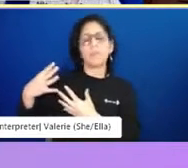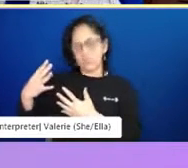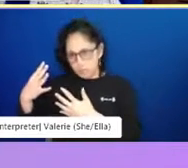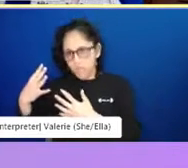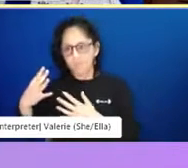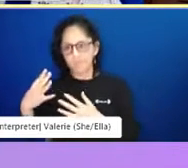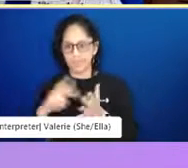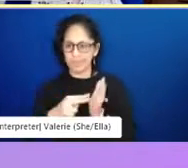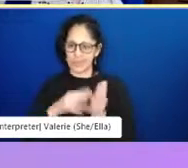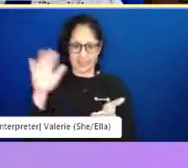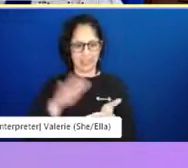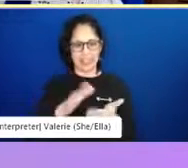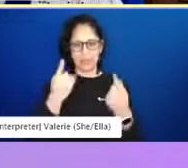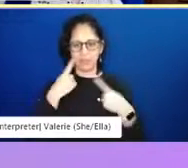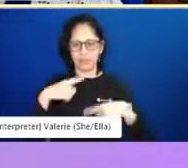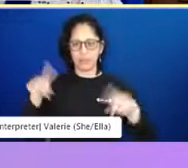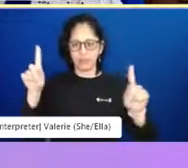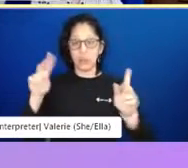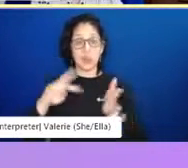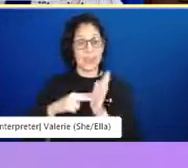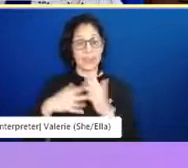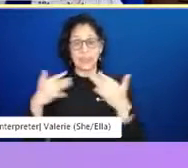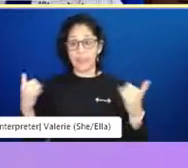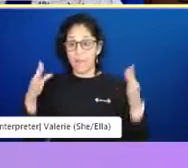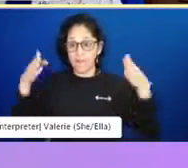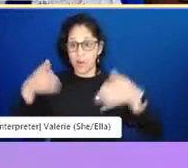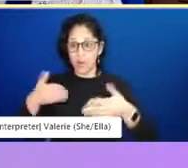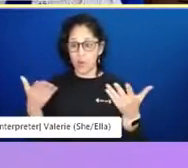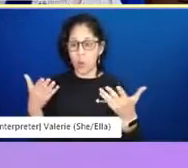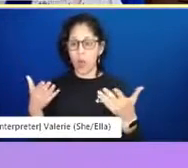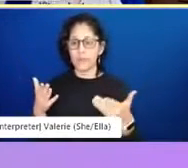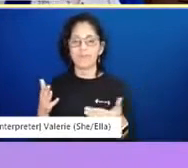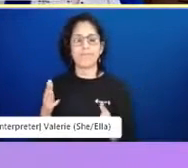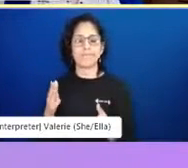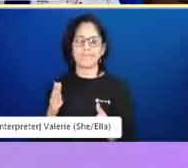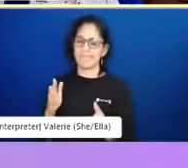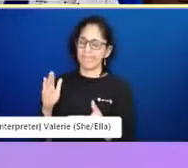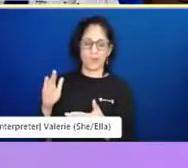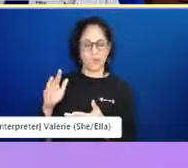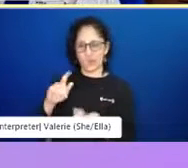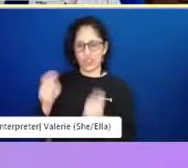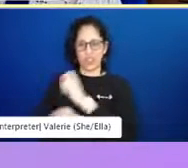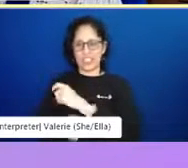we need the opposite of interruptive Technology we could consider the idea of a calm technology